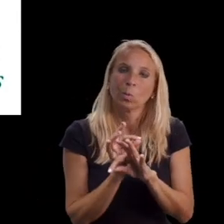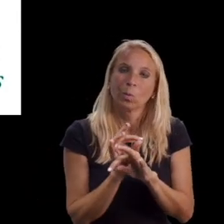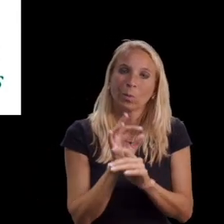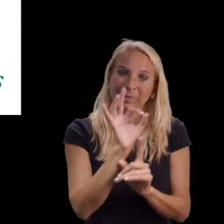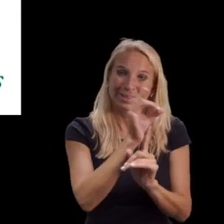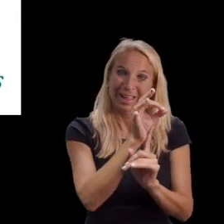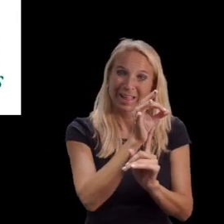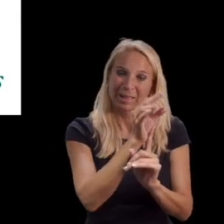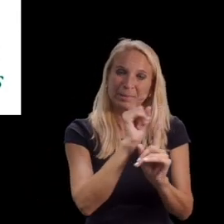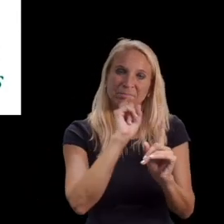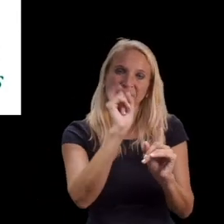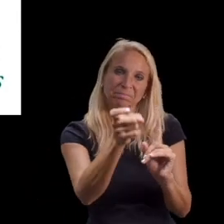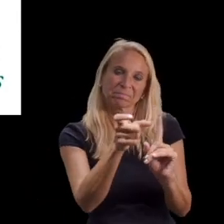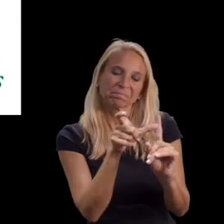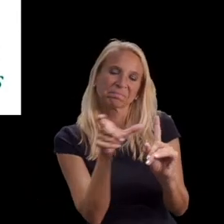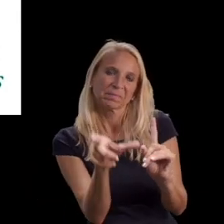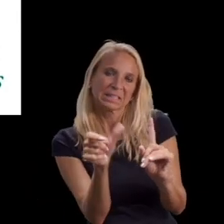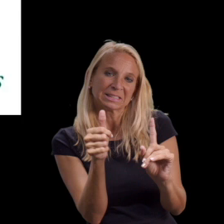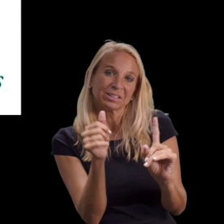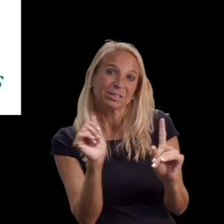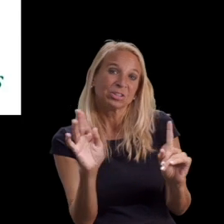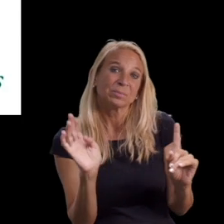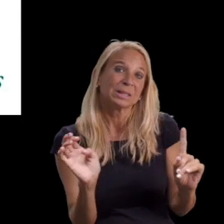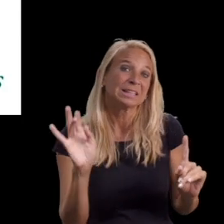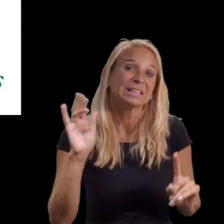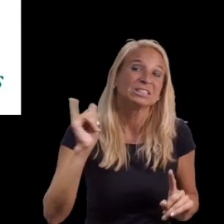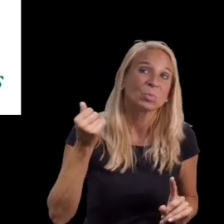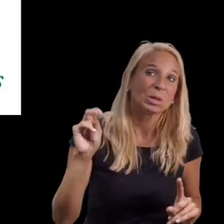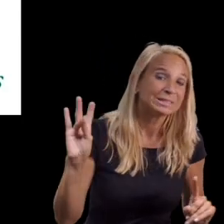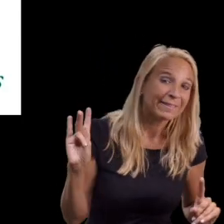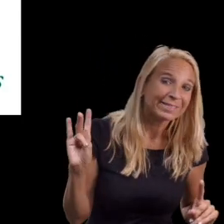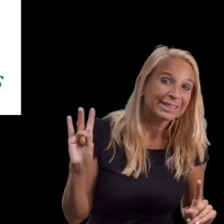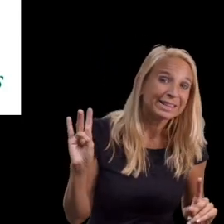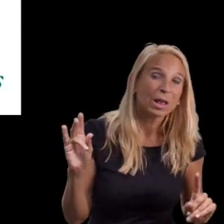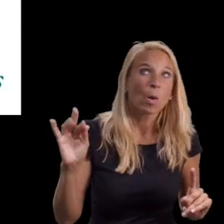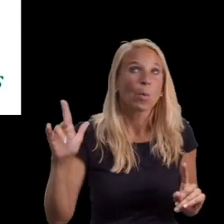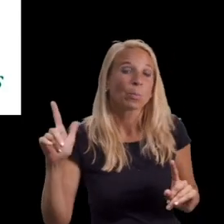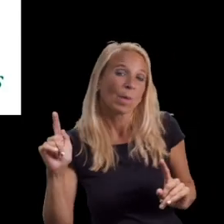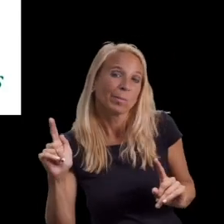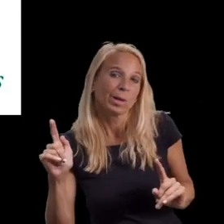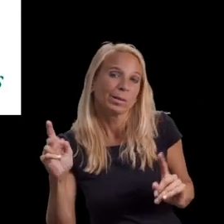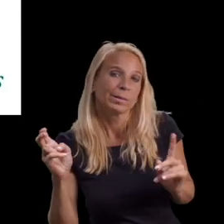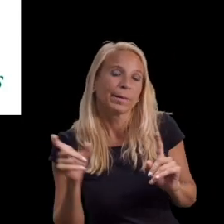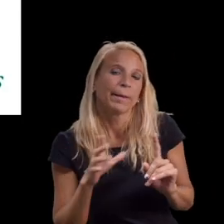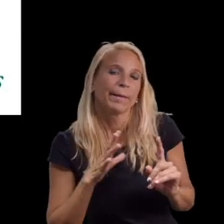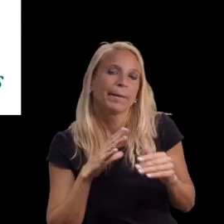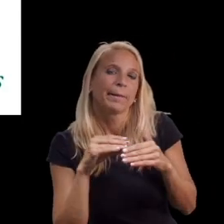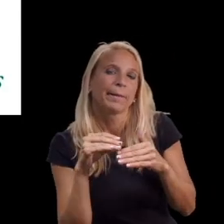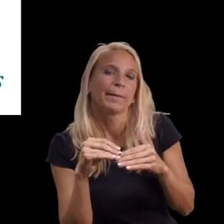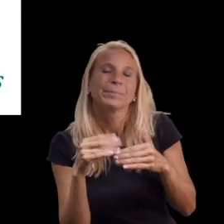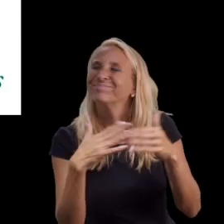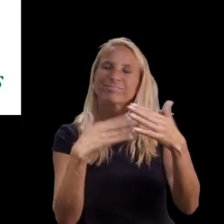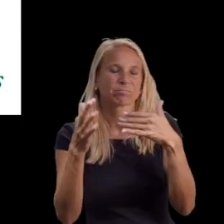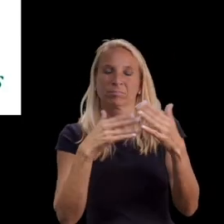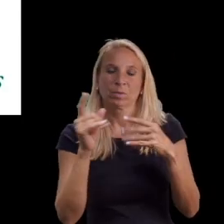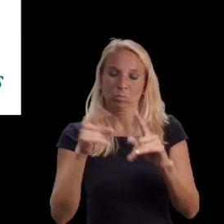the effective date might be January 17th or 21st. Whatever the effective date is, you have 10 days